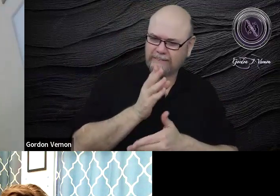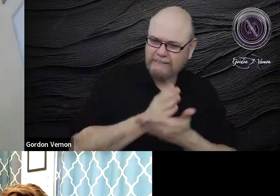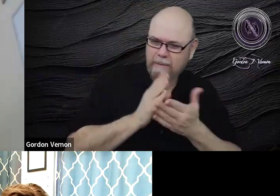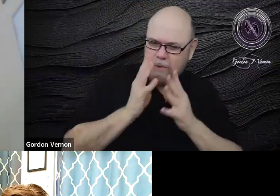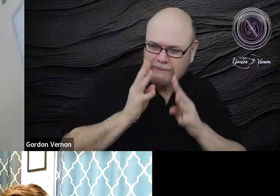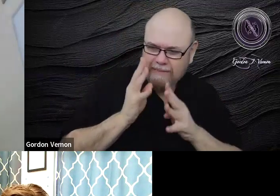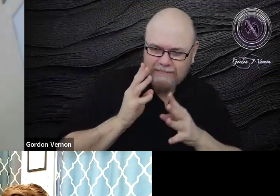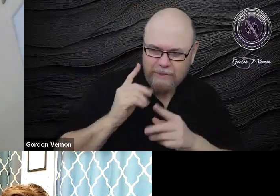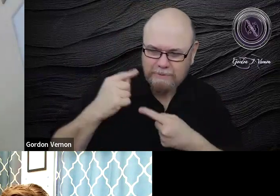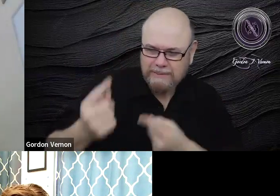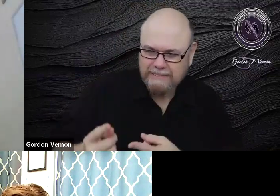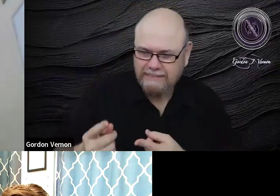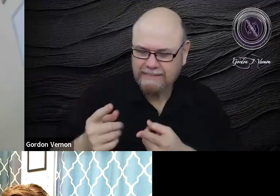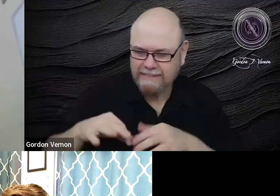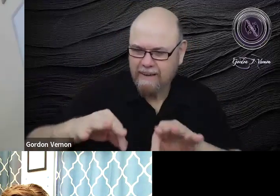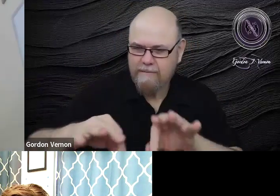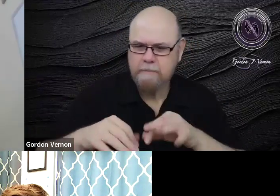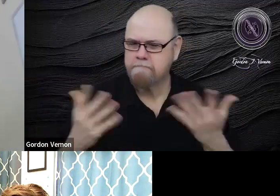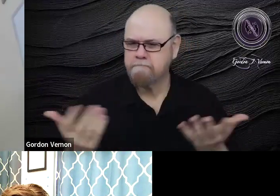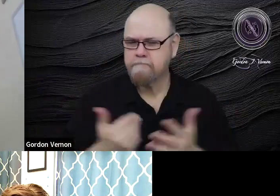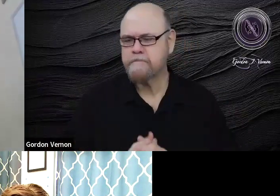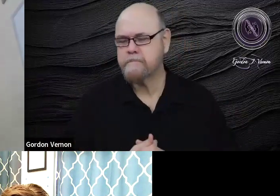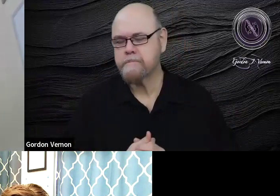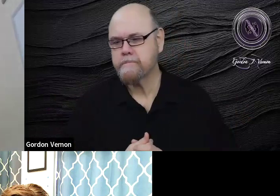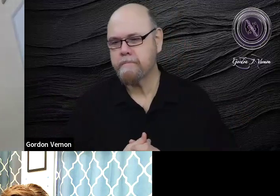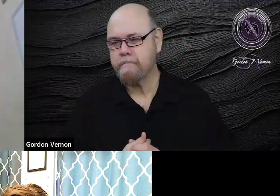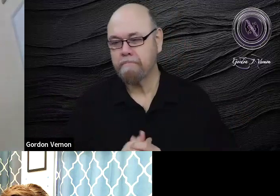So I think it's important that we focus on the action side